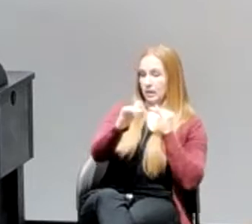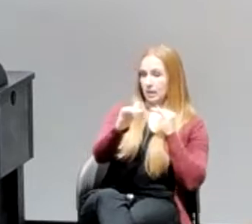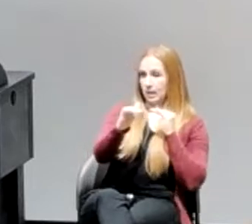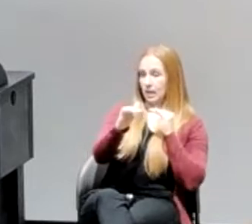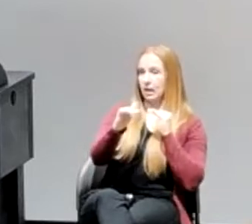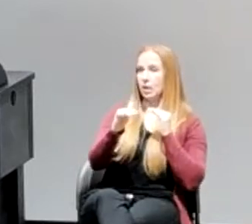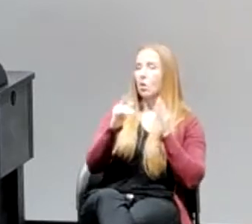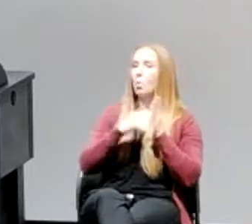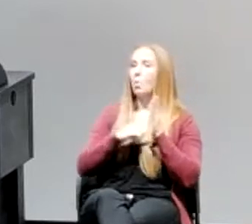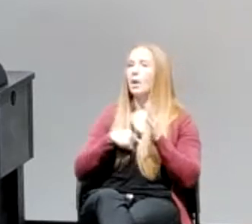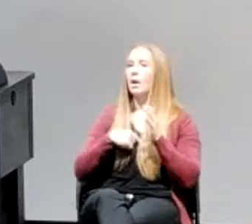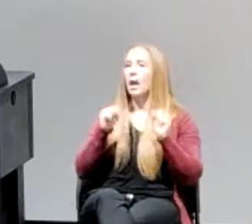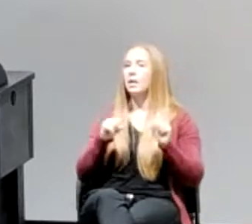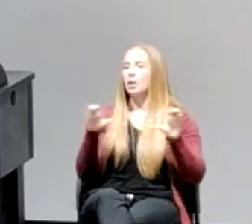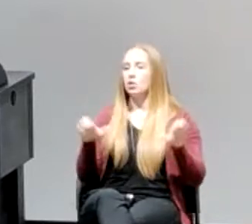? He was describing information and technology.